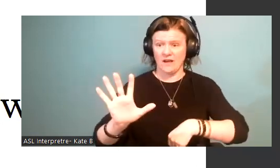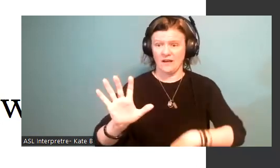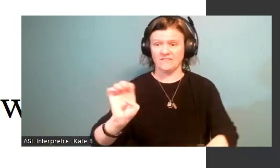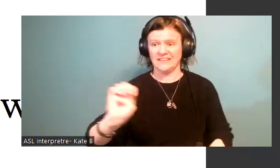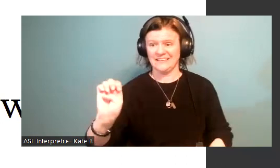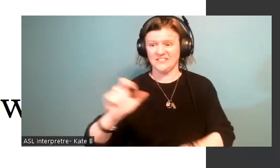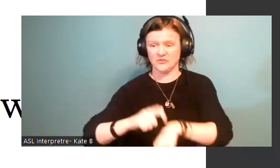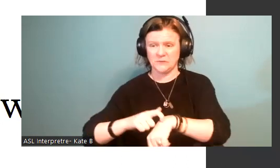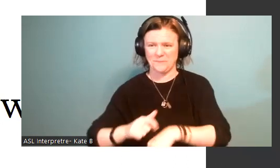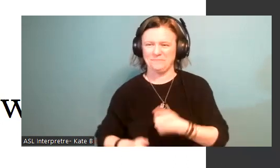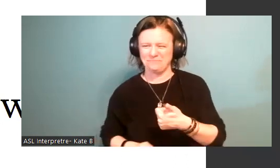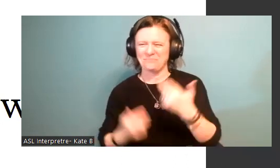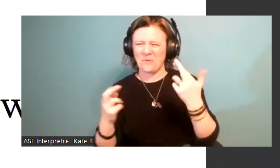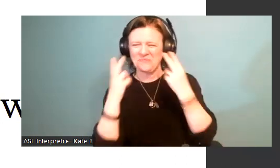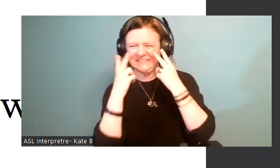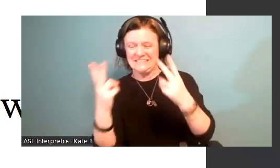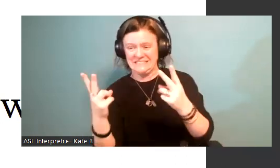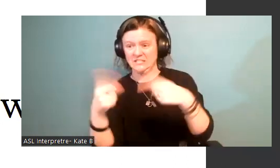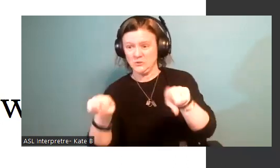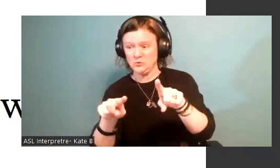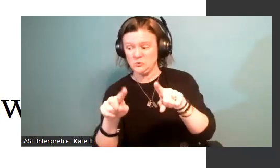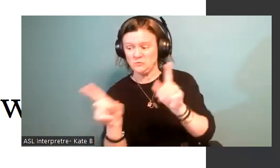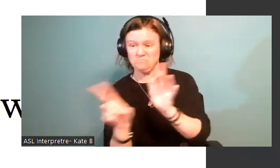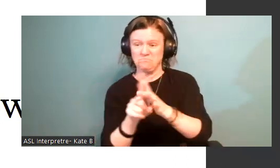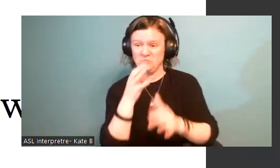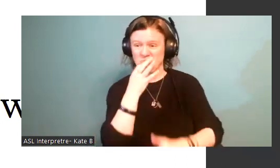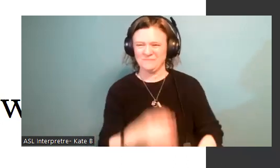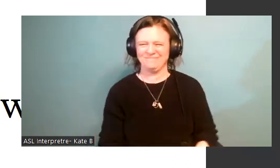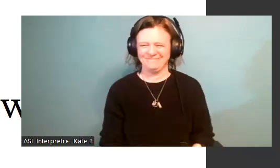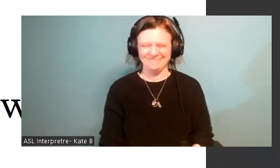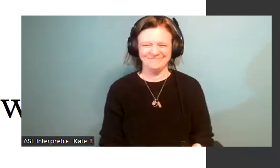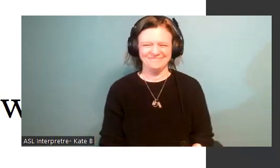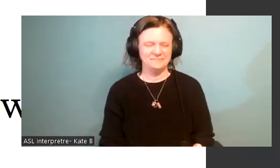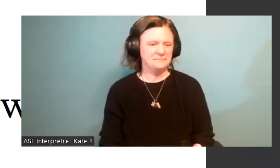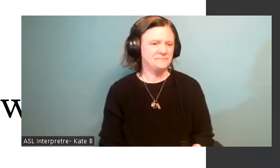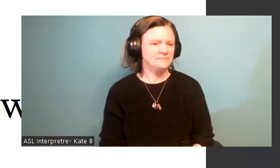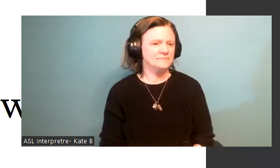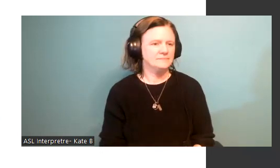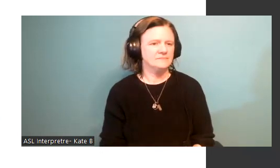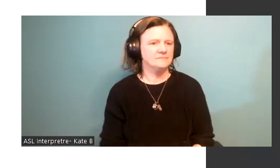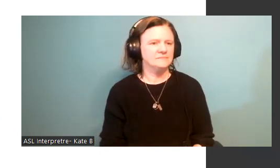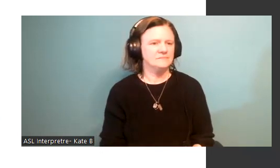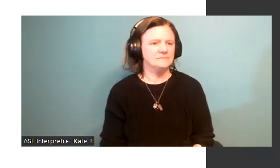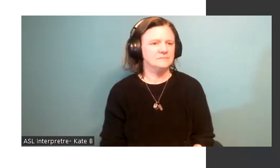like or gift ideas. You can register at nfb.org/cnea. That is going to be a half-day event from 1:00